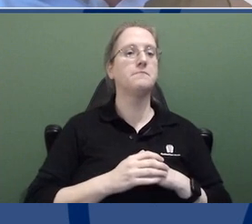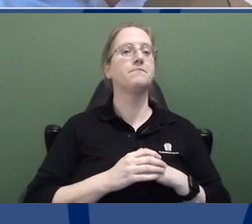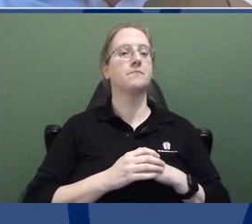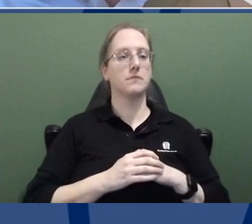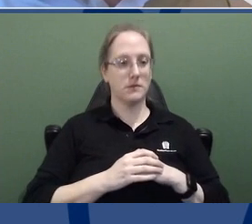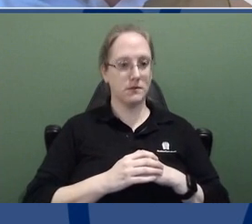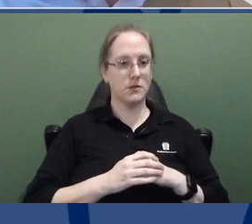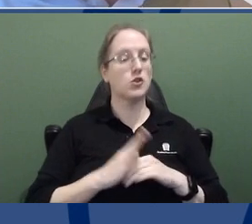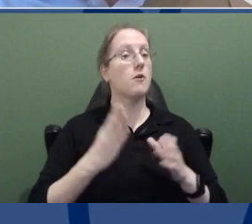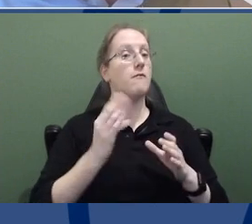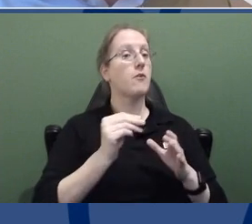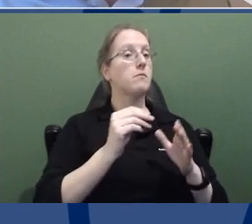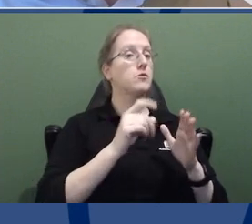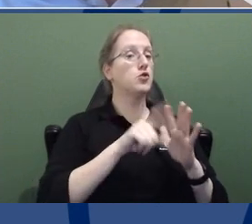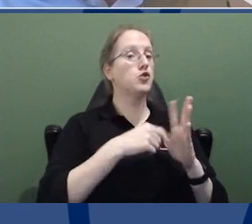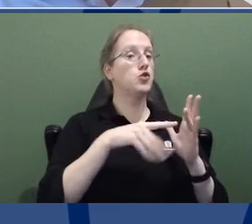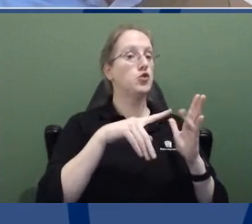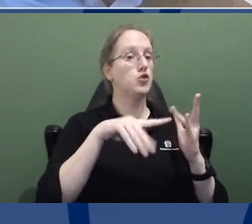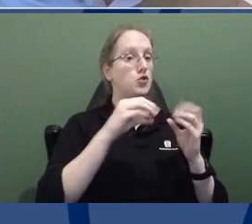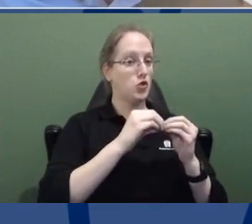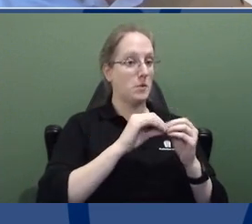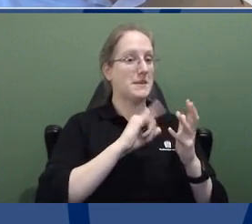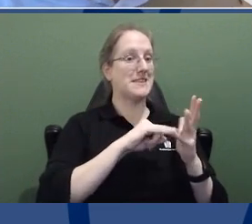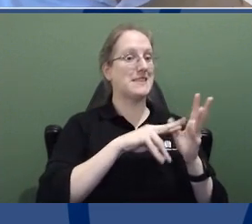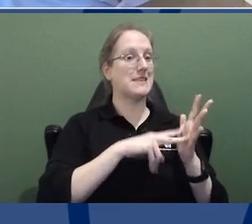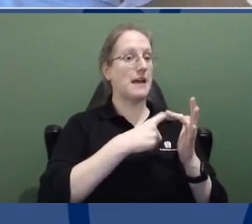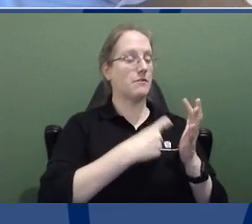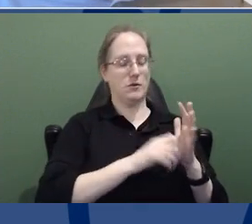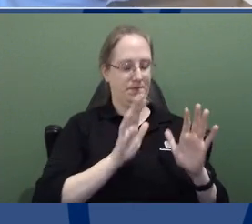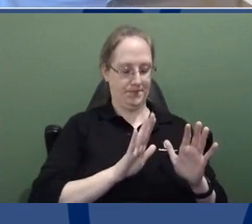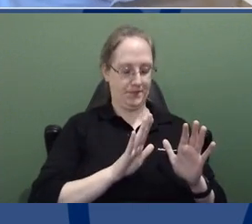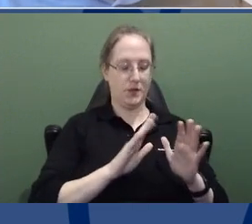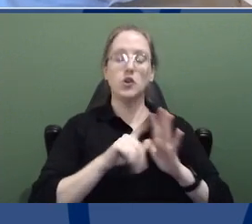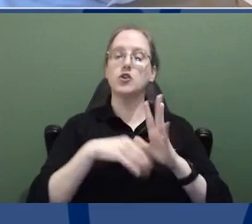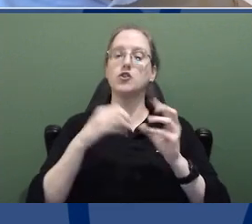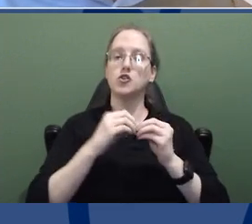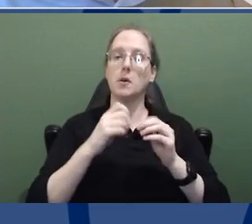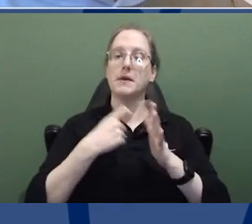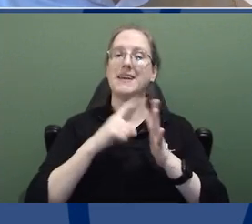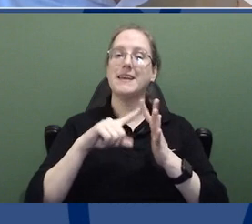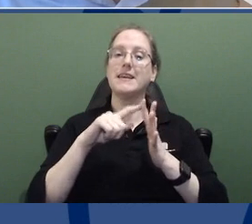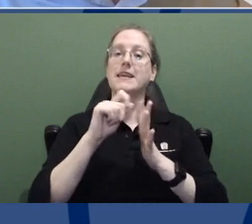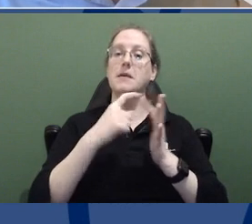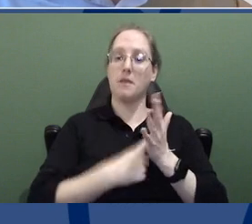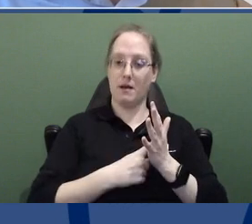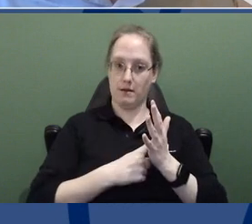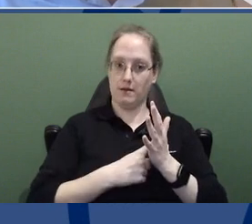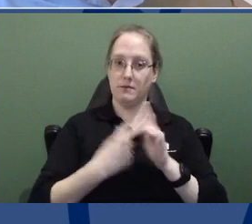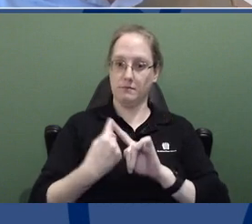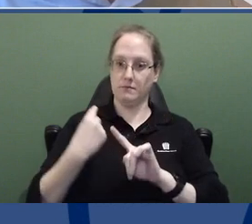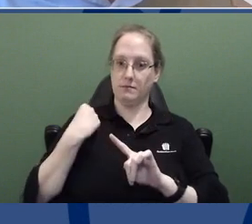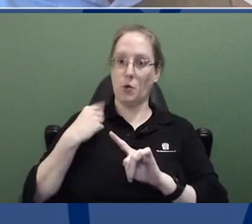versions of Jobsaver ‑ Job Keeper, sorry. And each time the Commonwealth had to reiterate